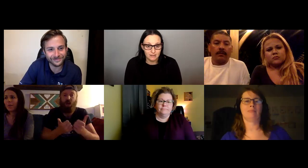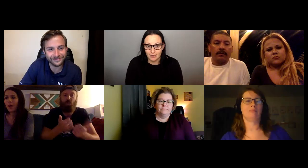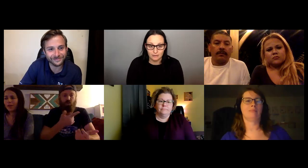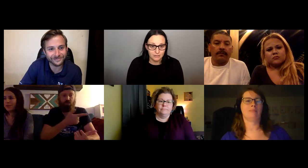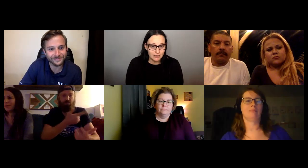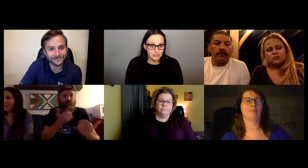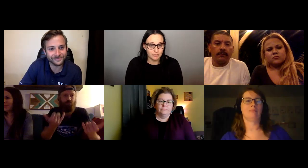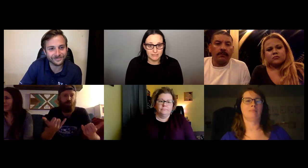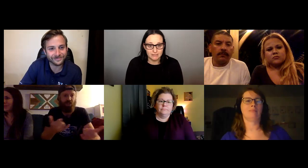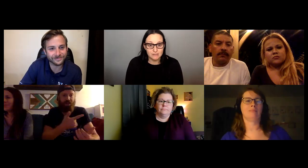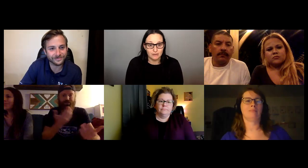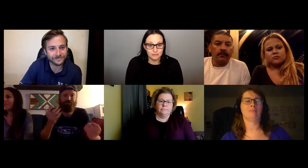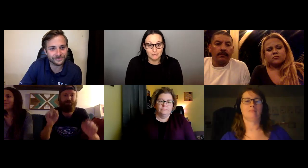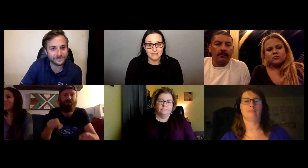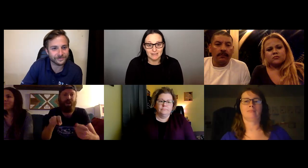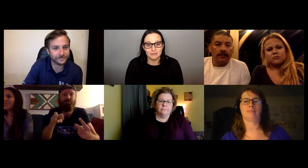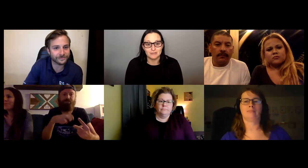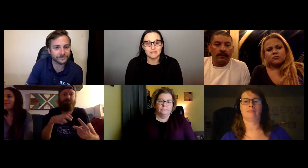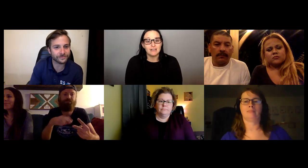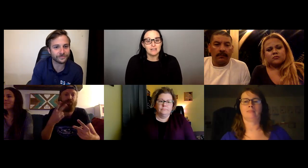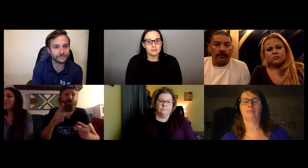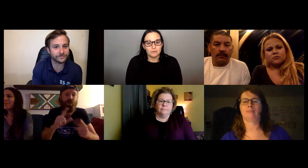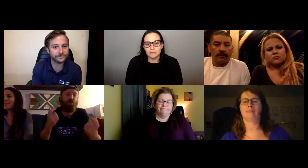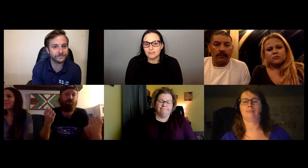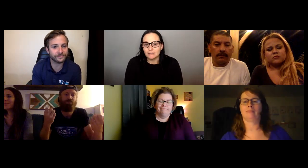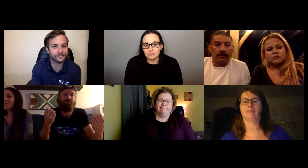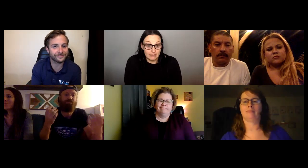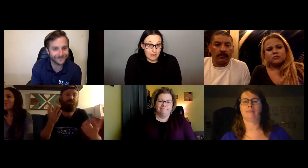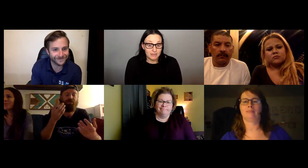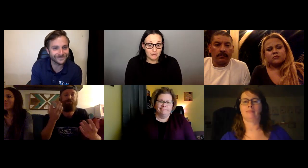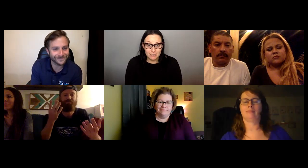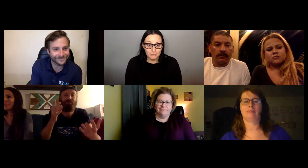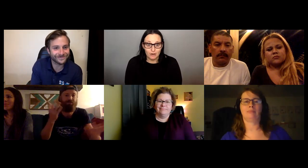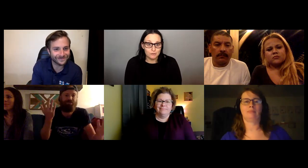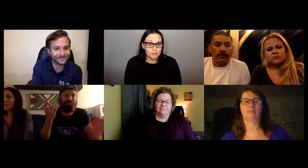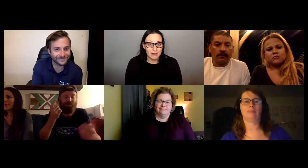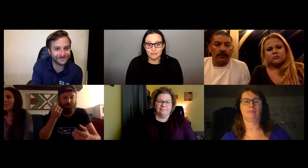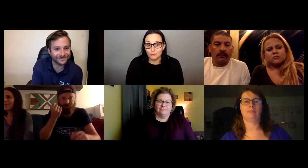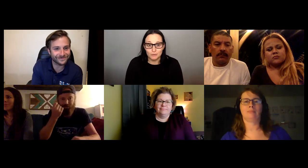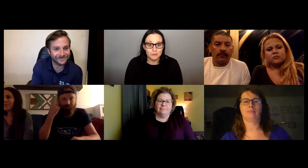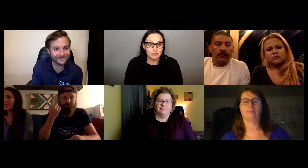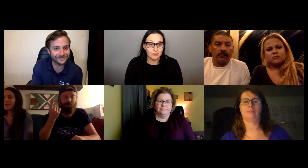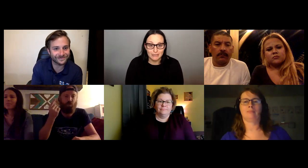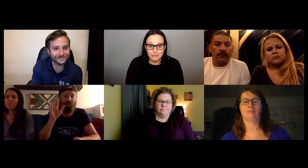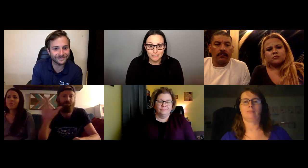i know german so german sign language so really we can now my daughter's able to code switch